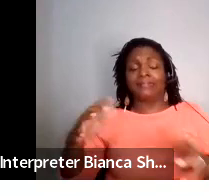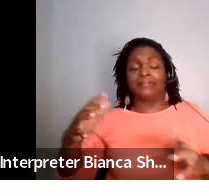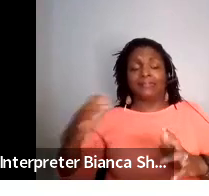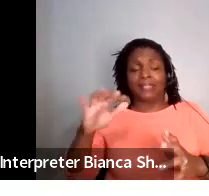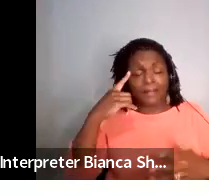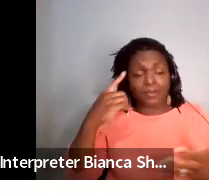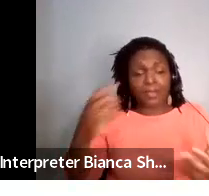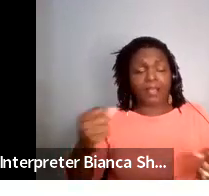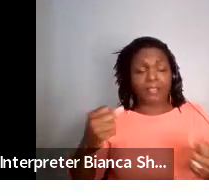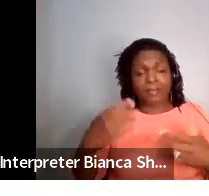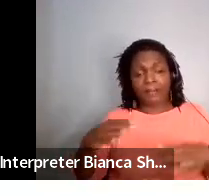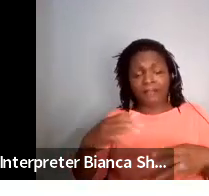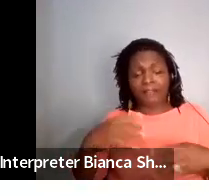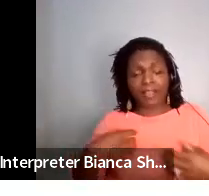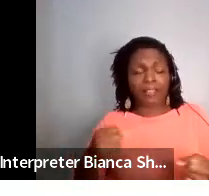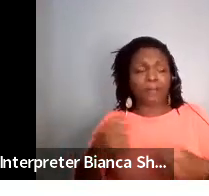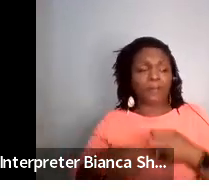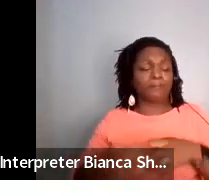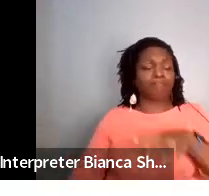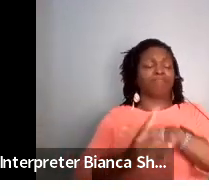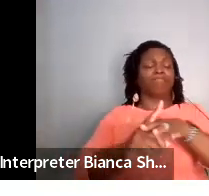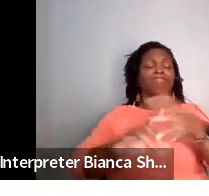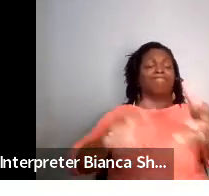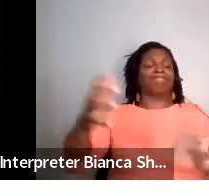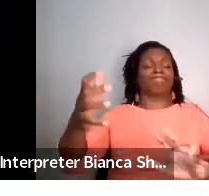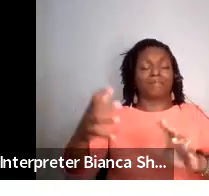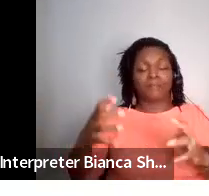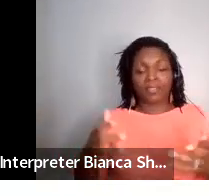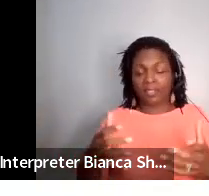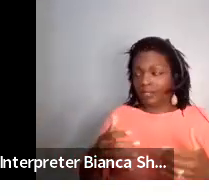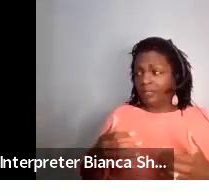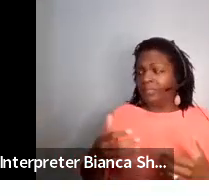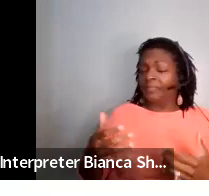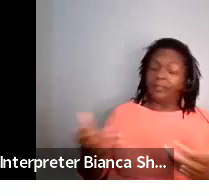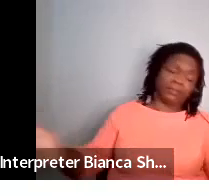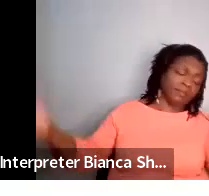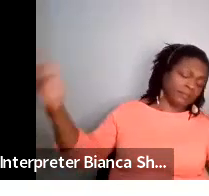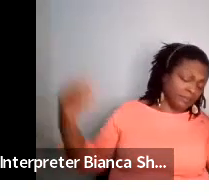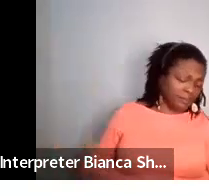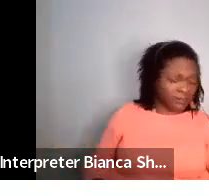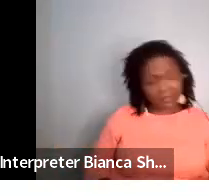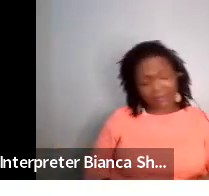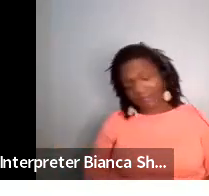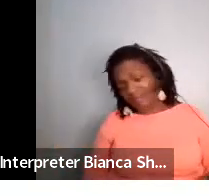the room for them, and there are so many supports and resources and supports available services.